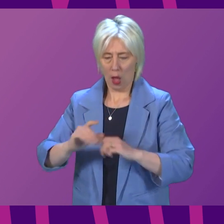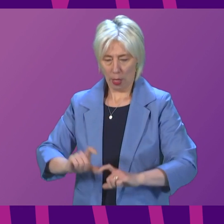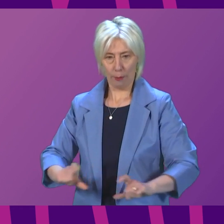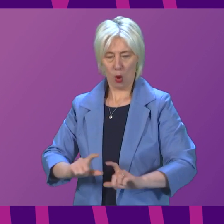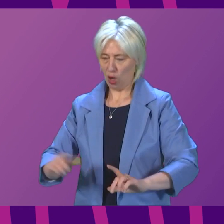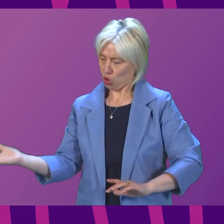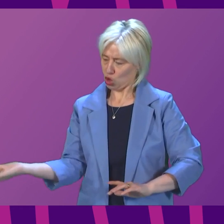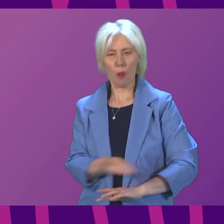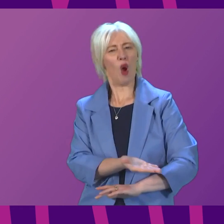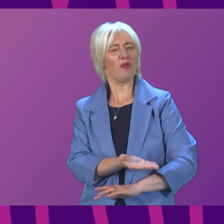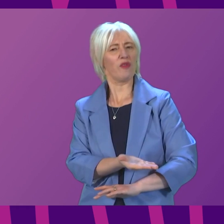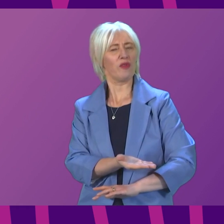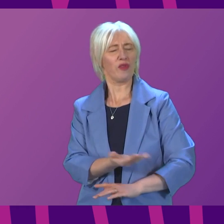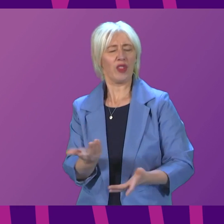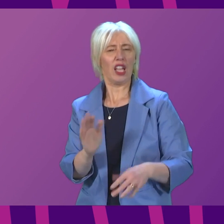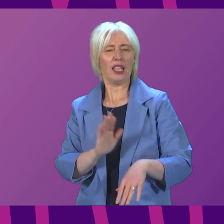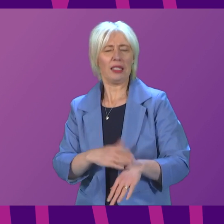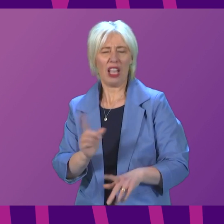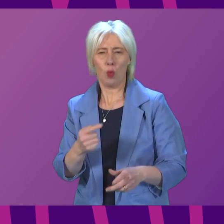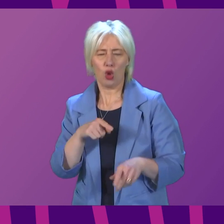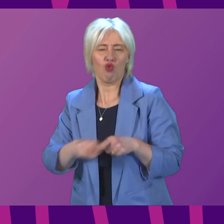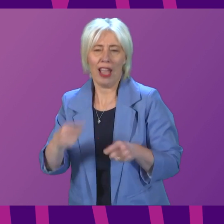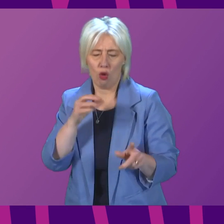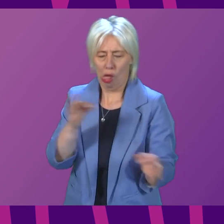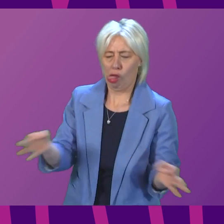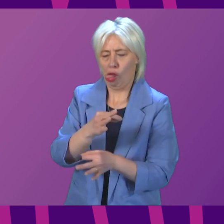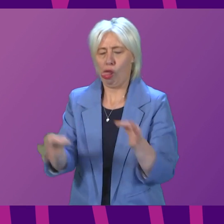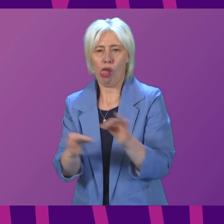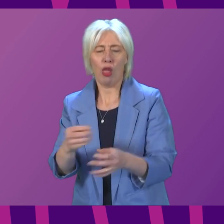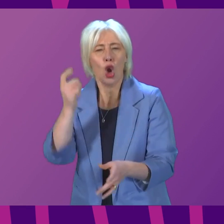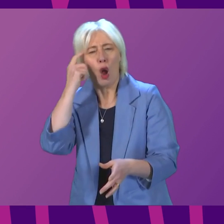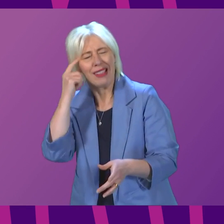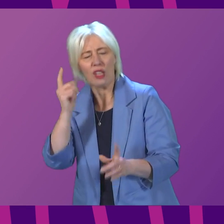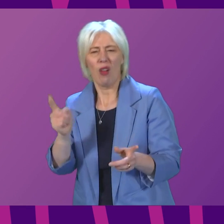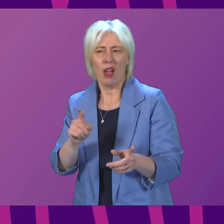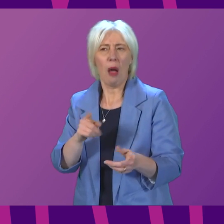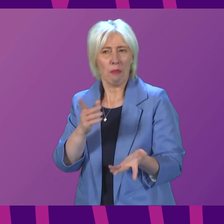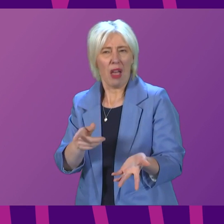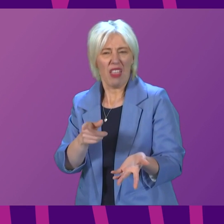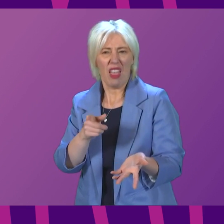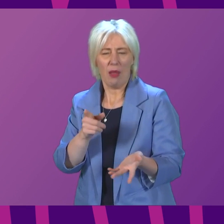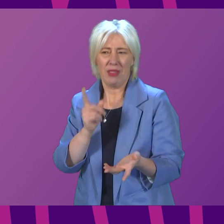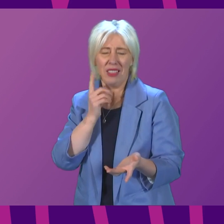However she tries to dress it up and say that it is basic common sense, it has been met with derision.